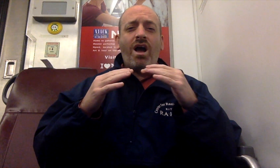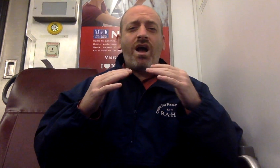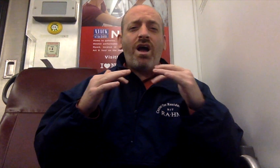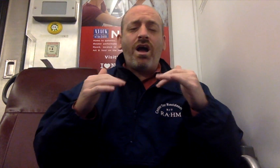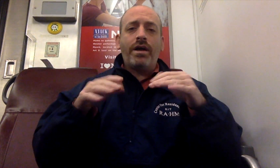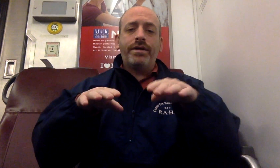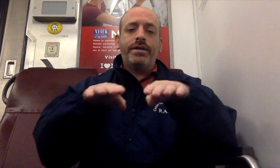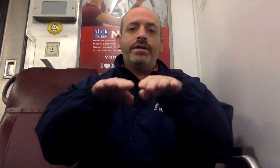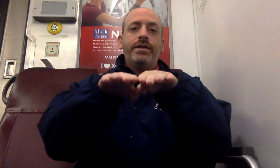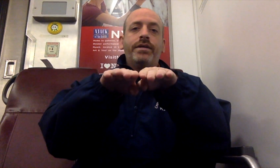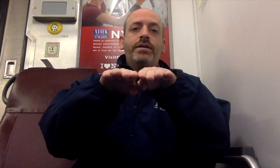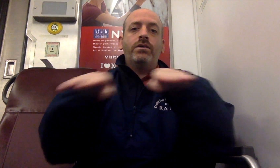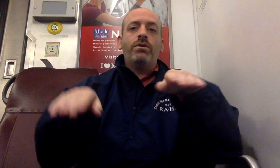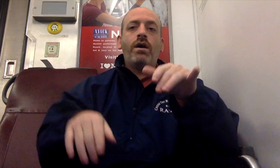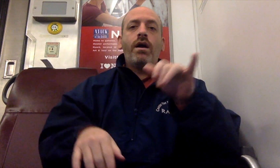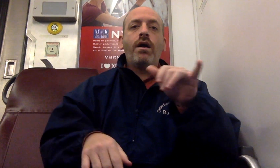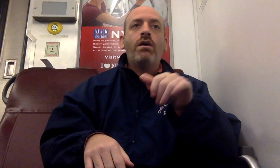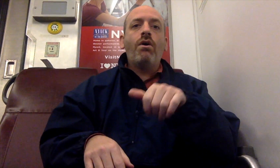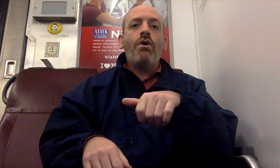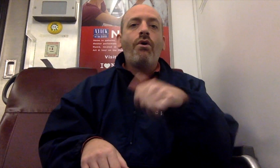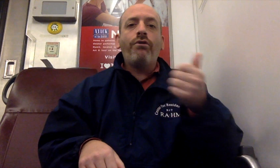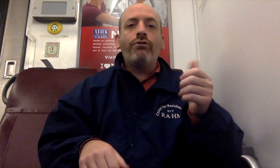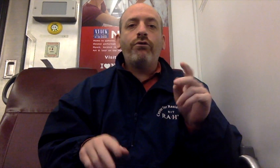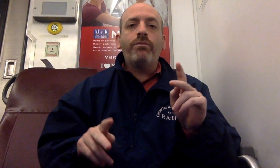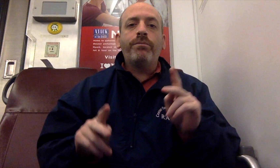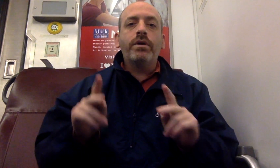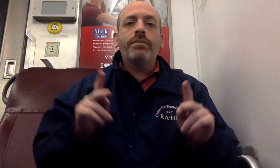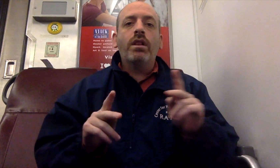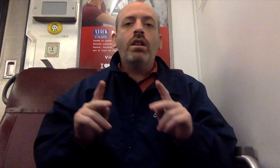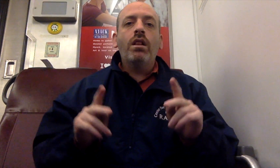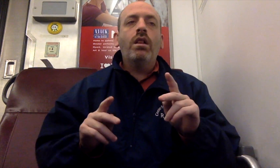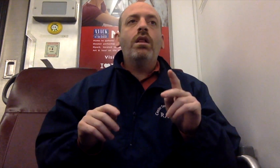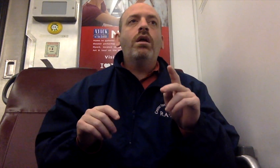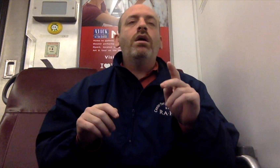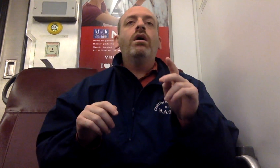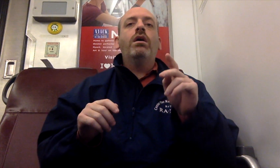and much more... to be treated equally as anyone else